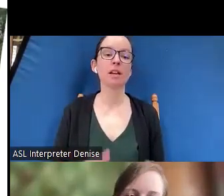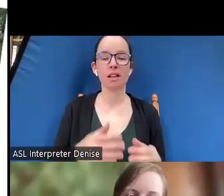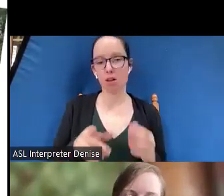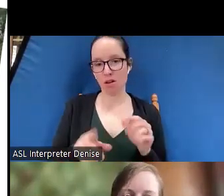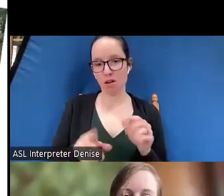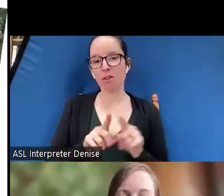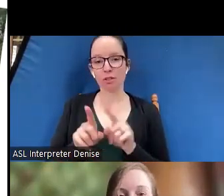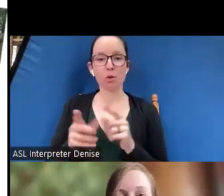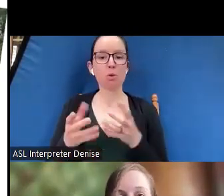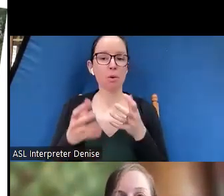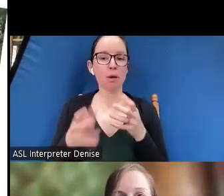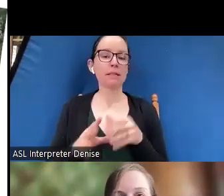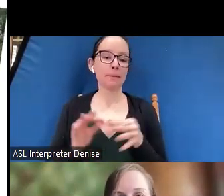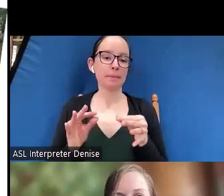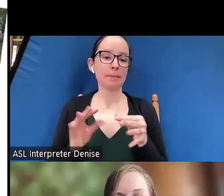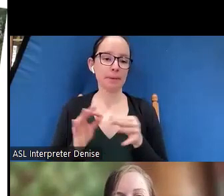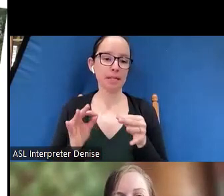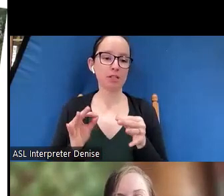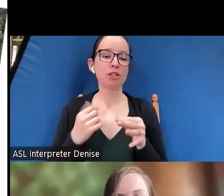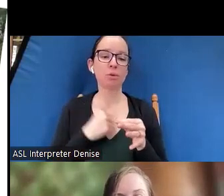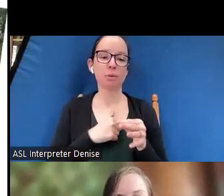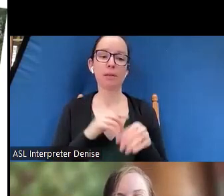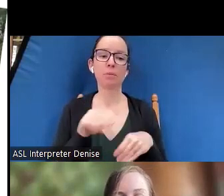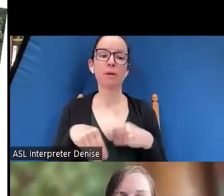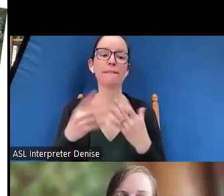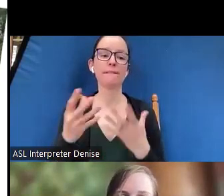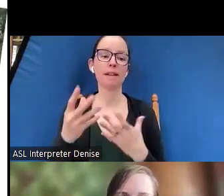provide sign of kind of that external evaluation support for